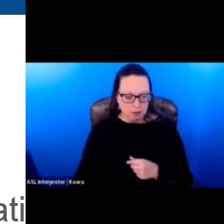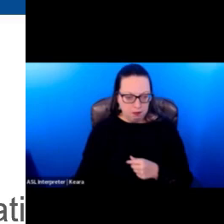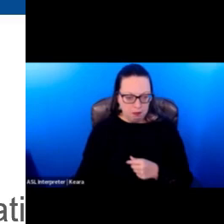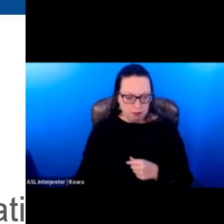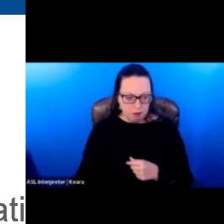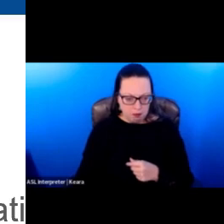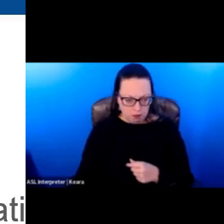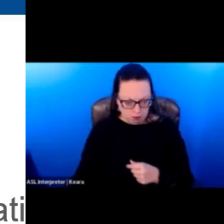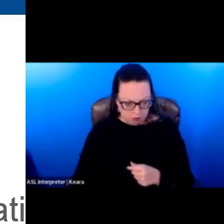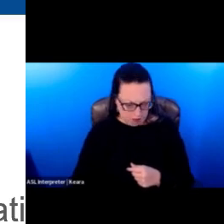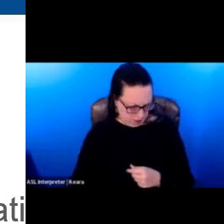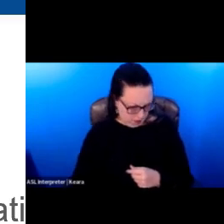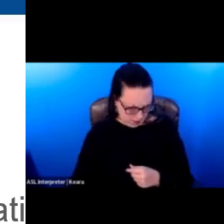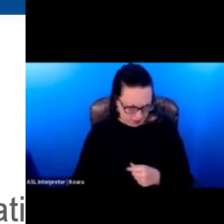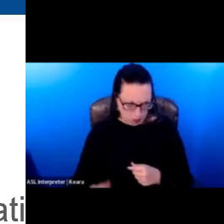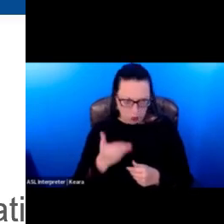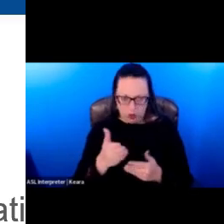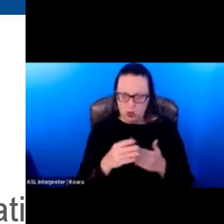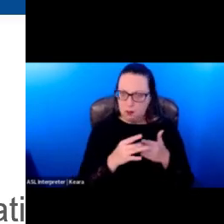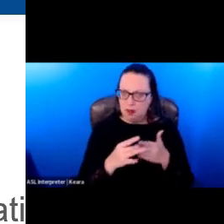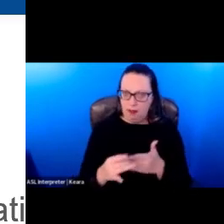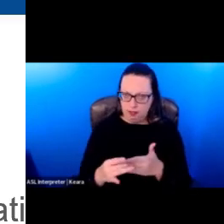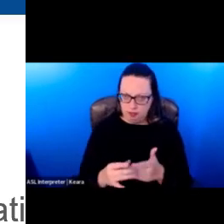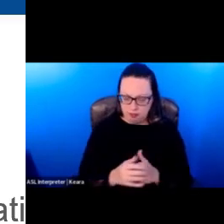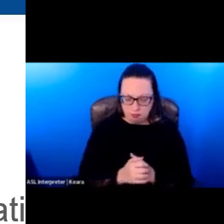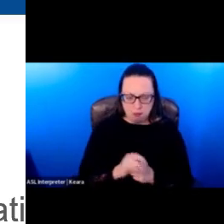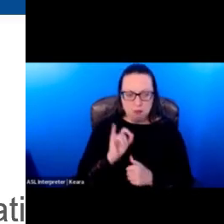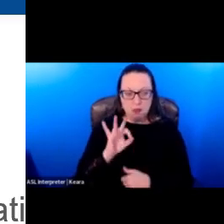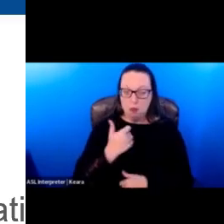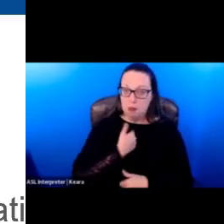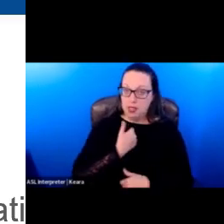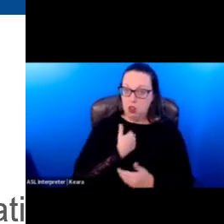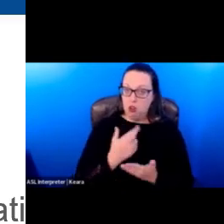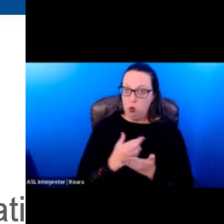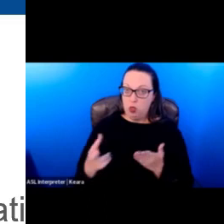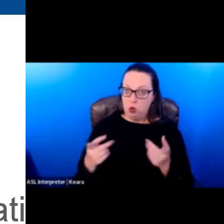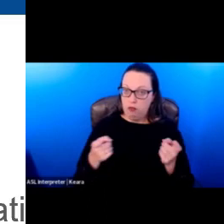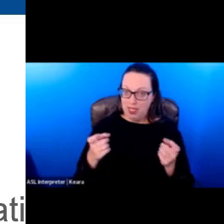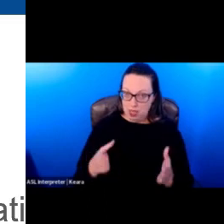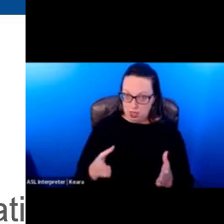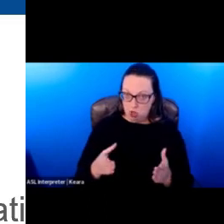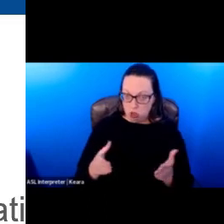guidance on how to use it. If I was a resource facilitator or a navigator, like I mentioned, I